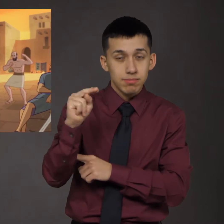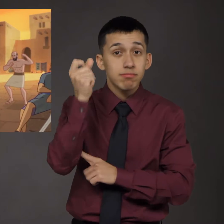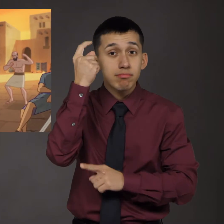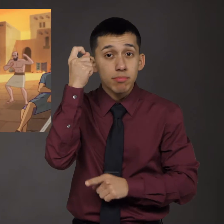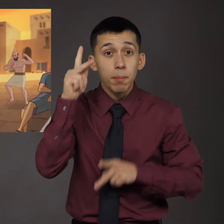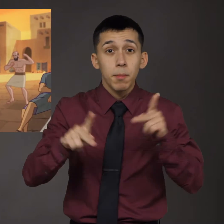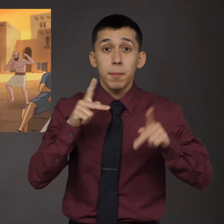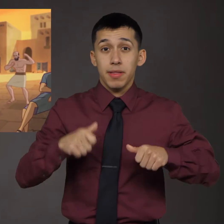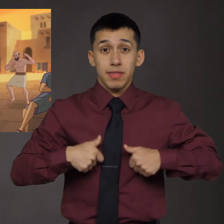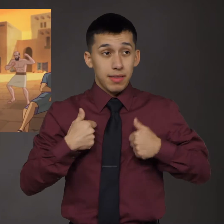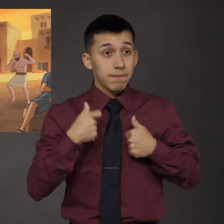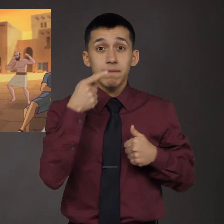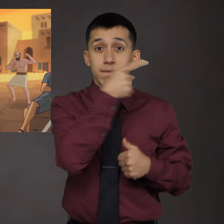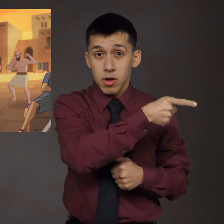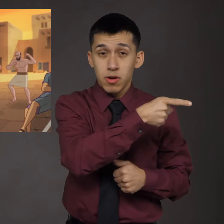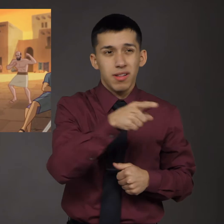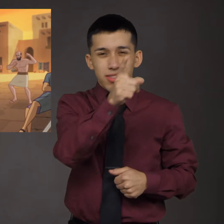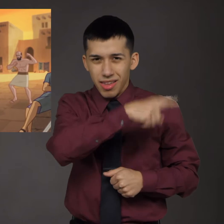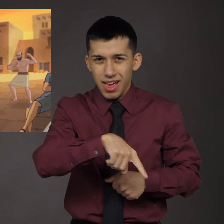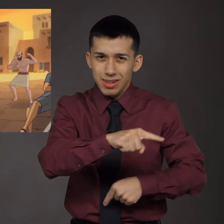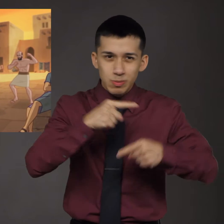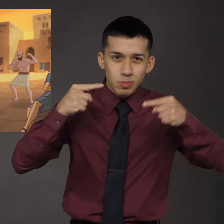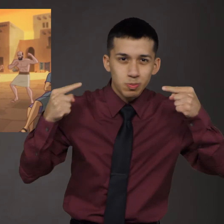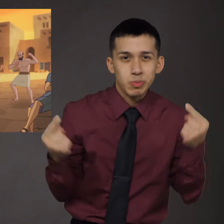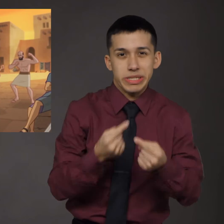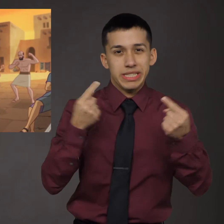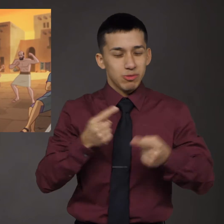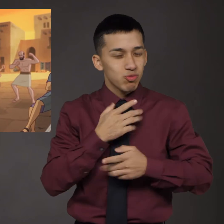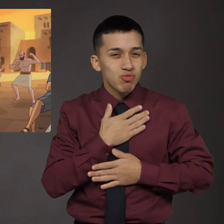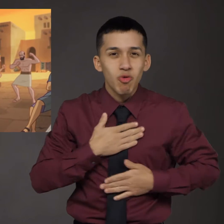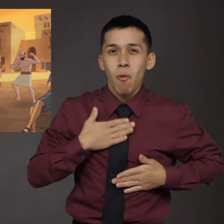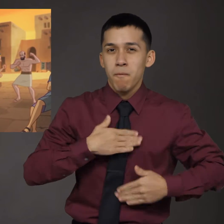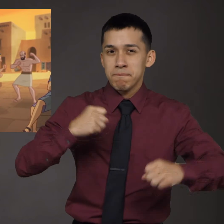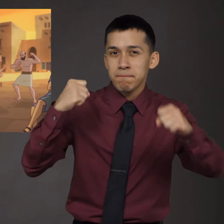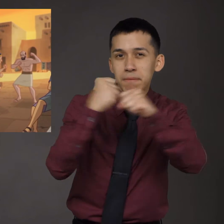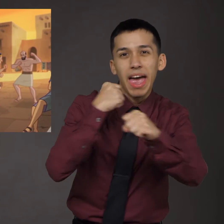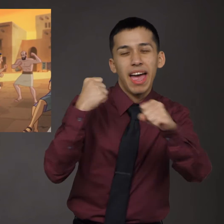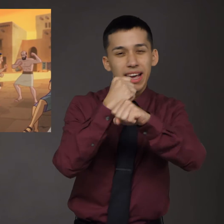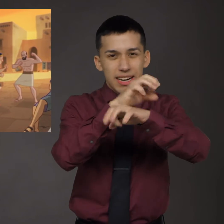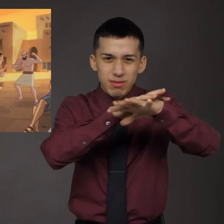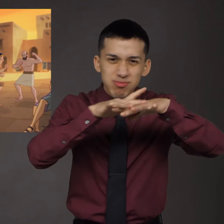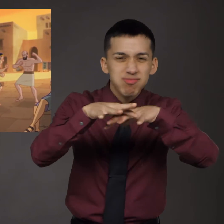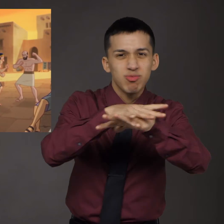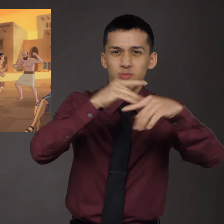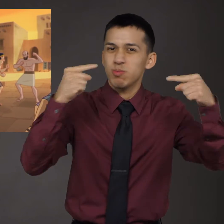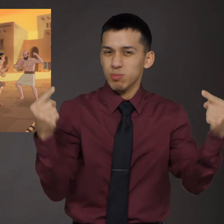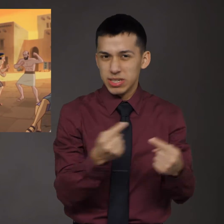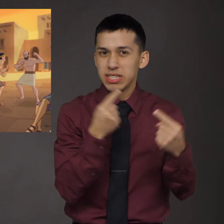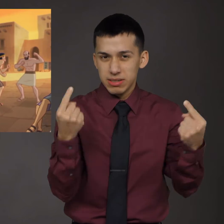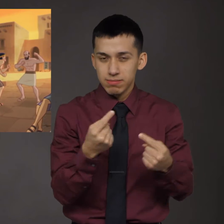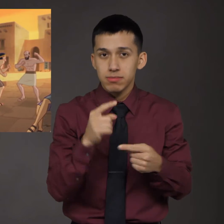but wicked people lived there.